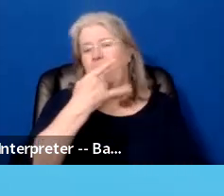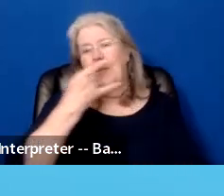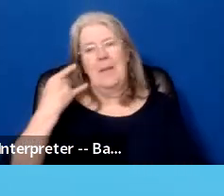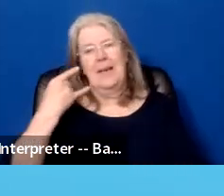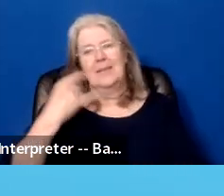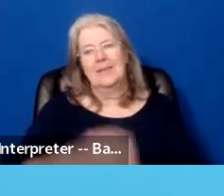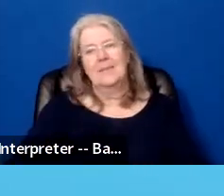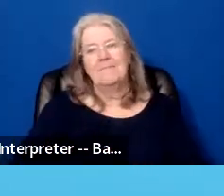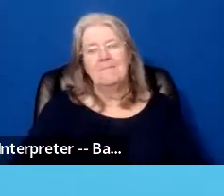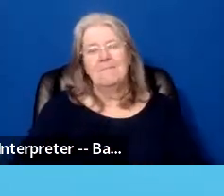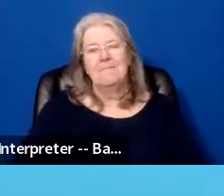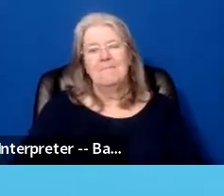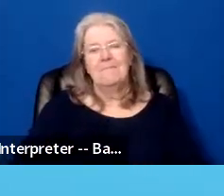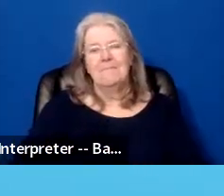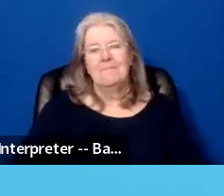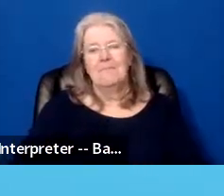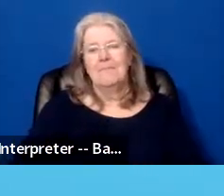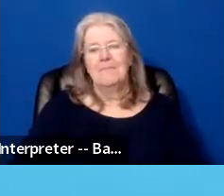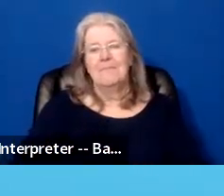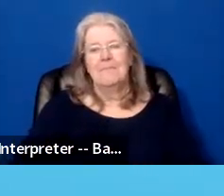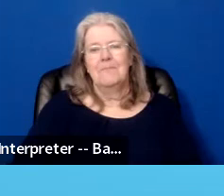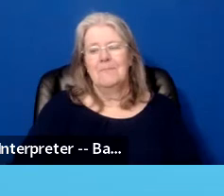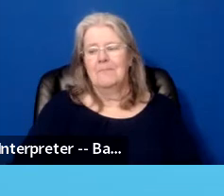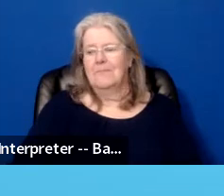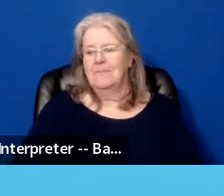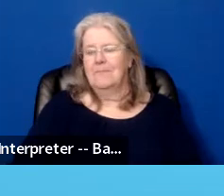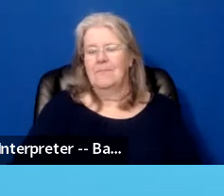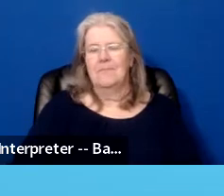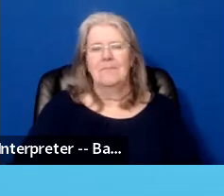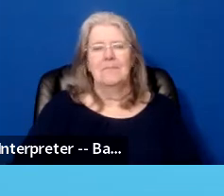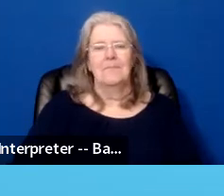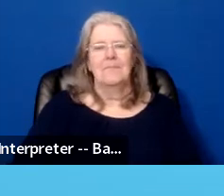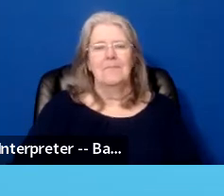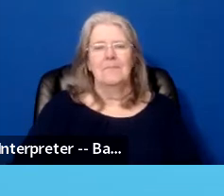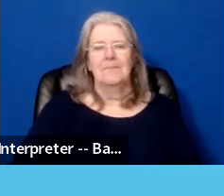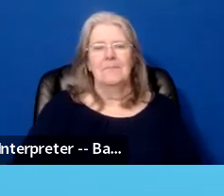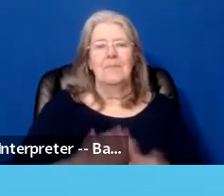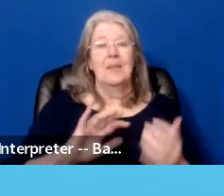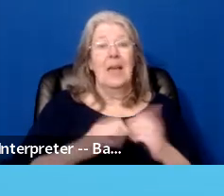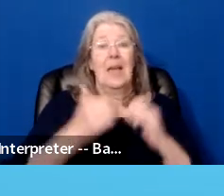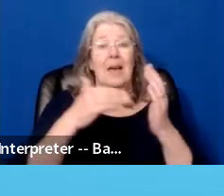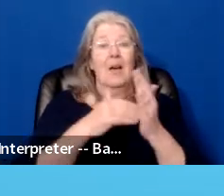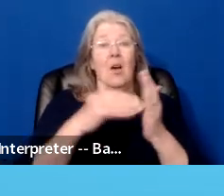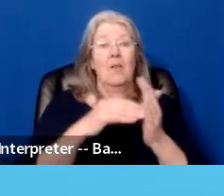Matt: Okay. Here's a seems like a good follow up how often should you switch to a new mask?